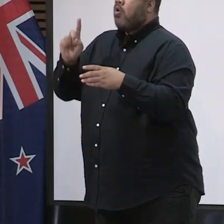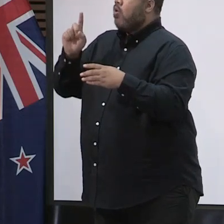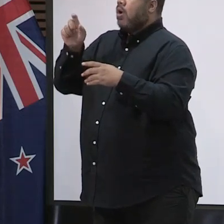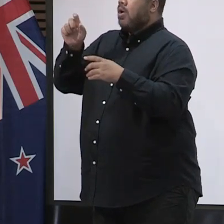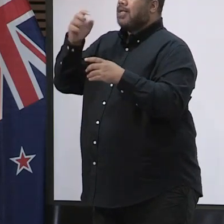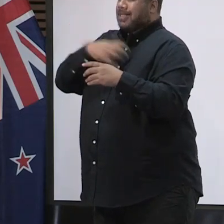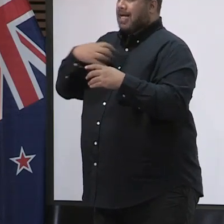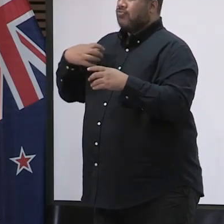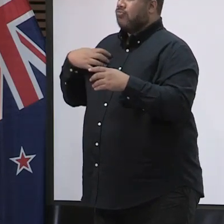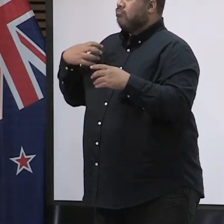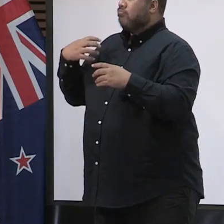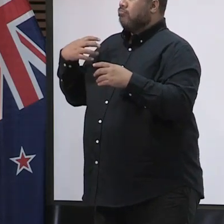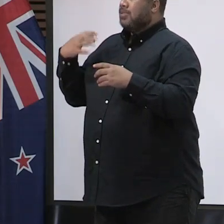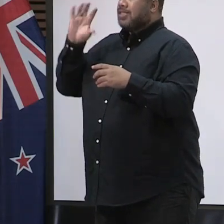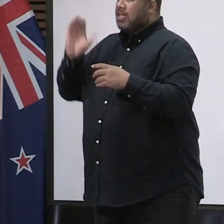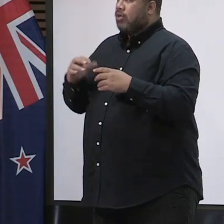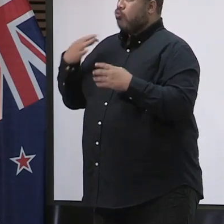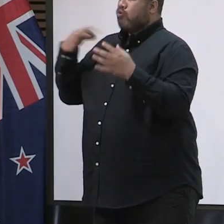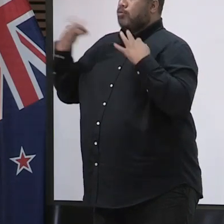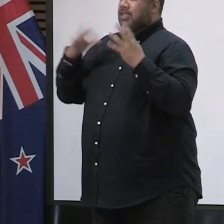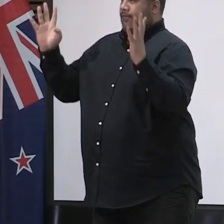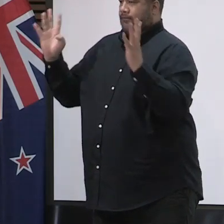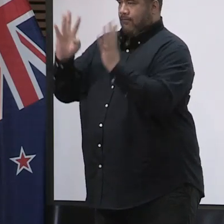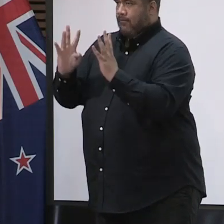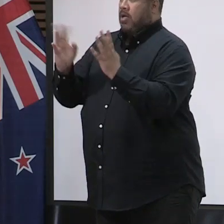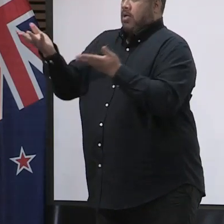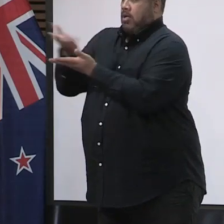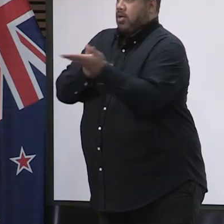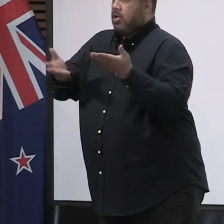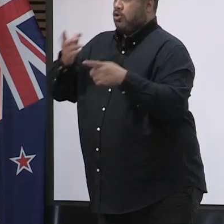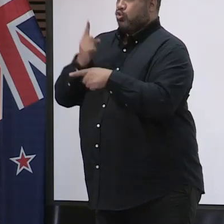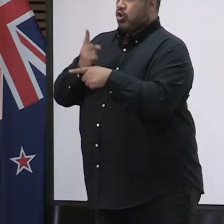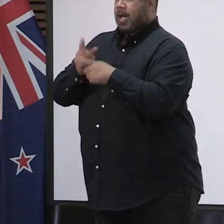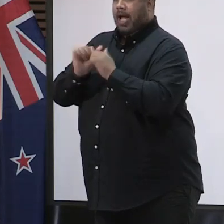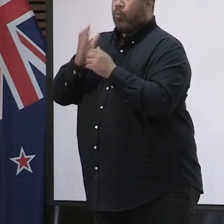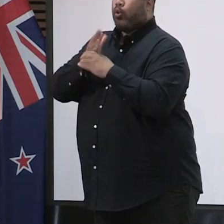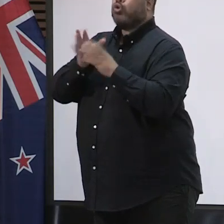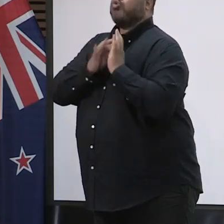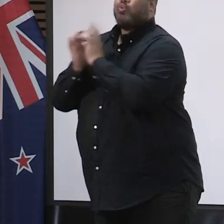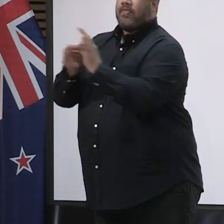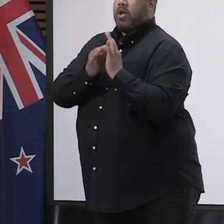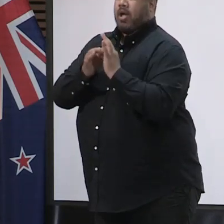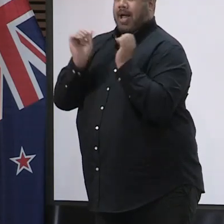Health Assembly and any UN body is that it's a forum for